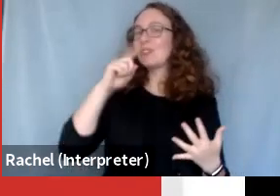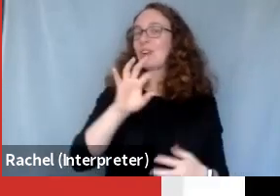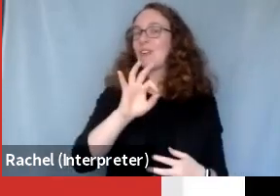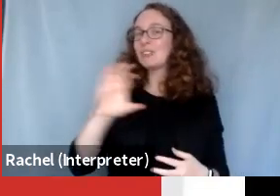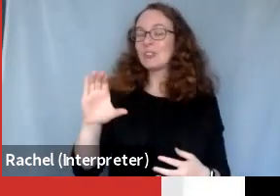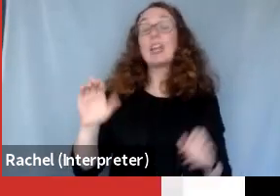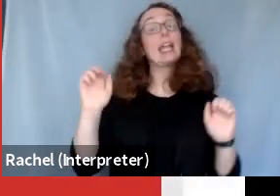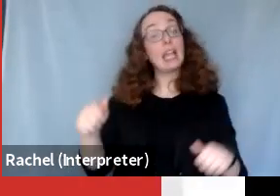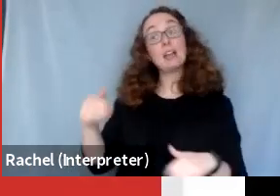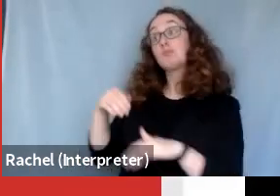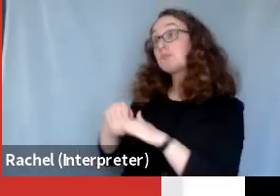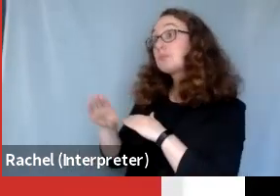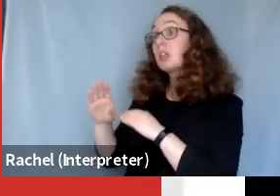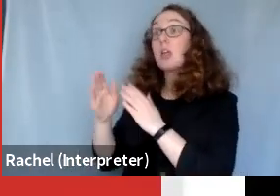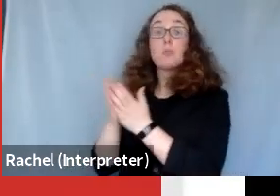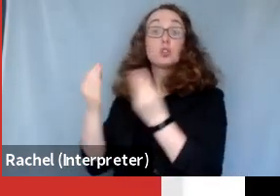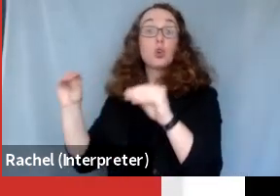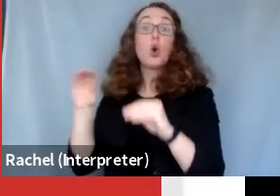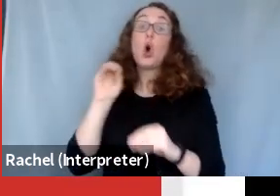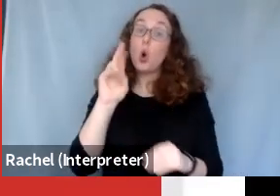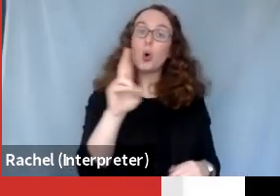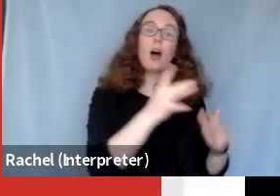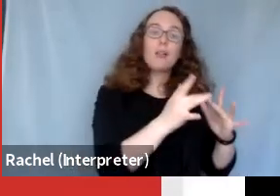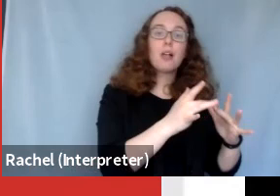you can definitely check out online.